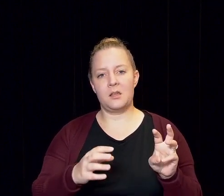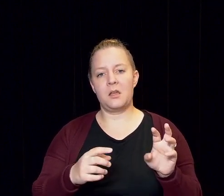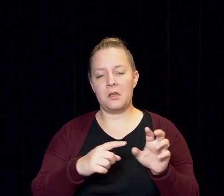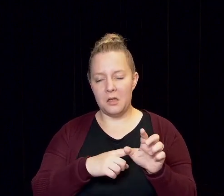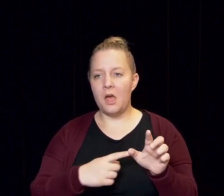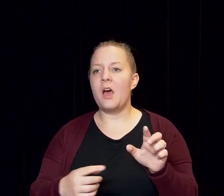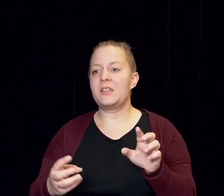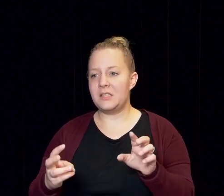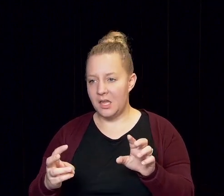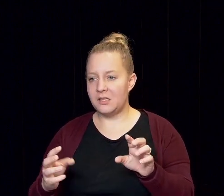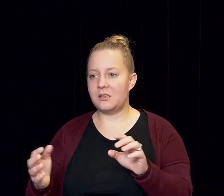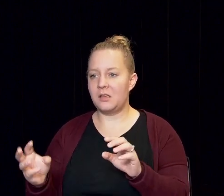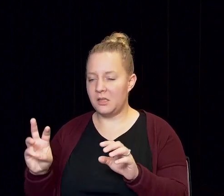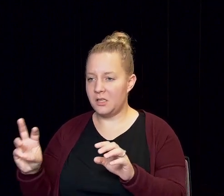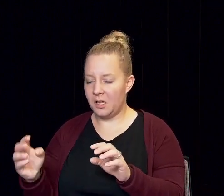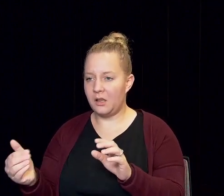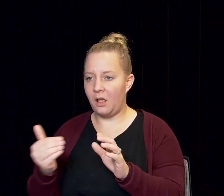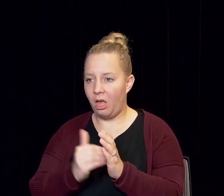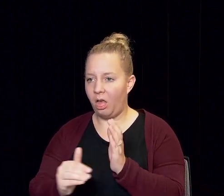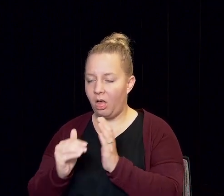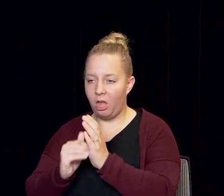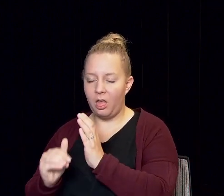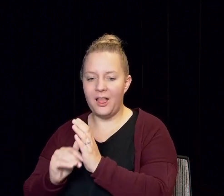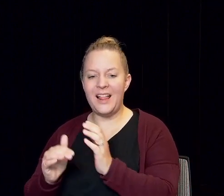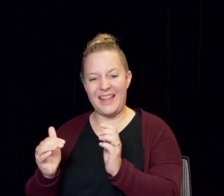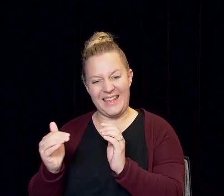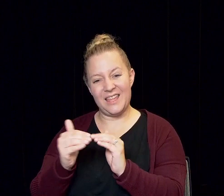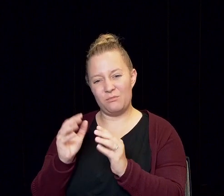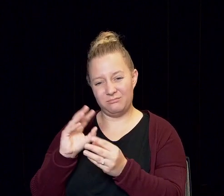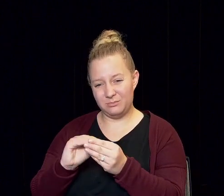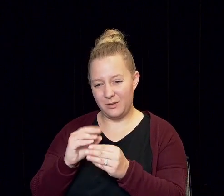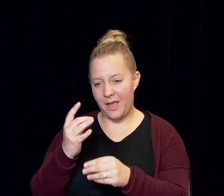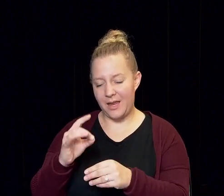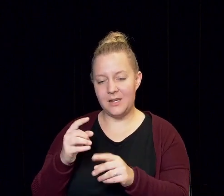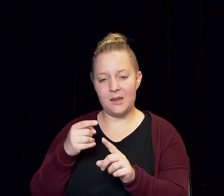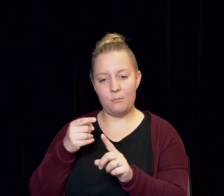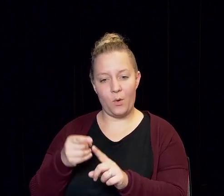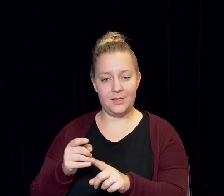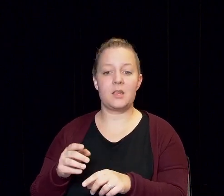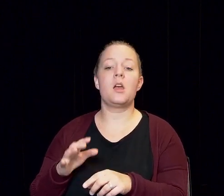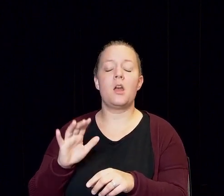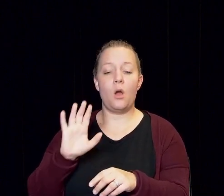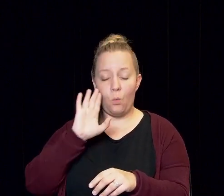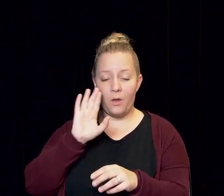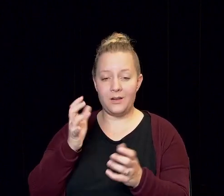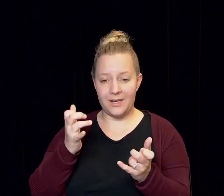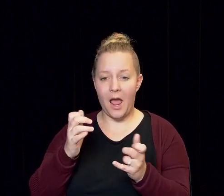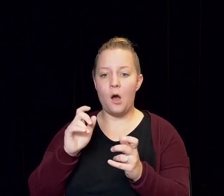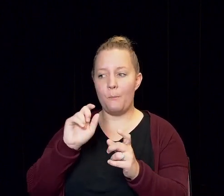so you have earned 18 points. We are going to turn these into the points on the graph by recognizing